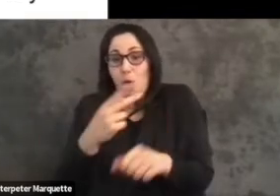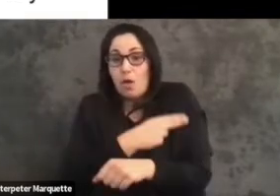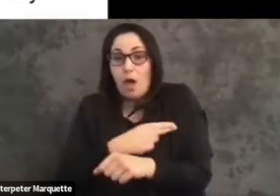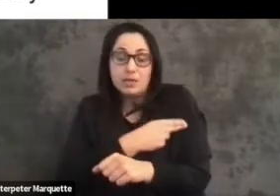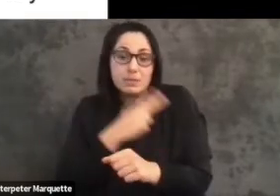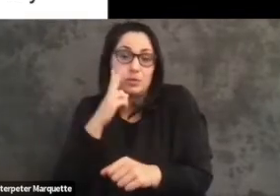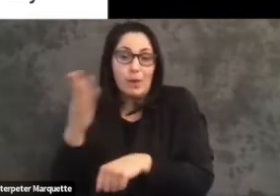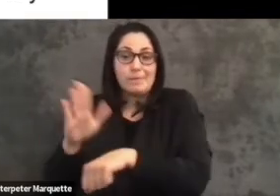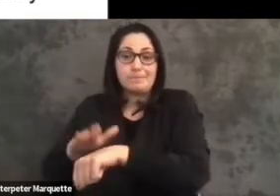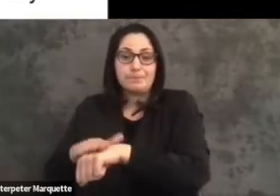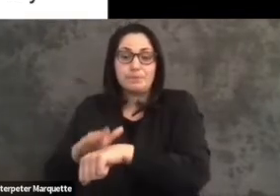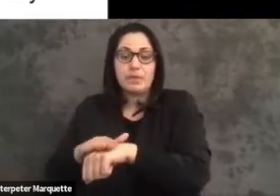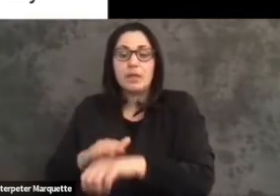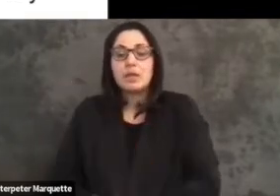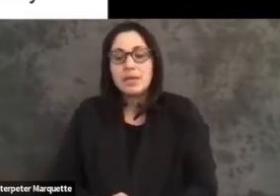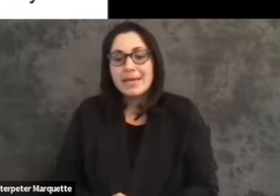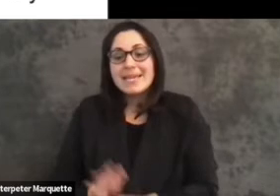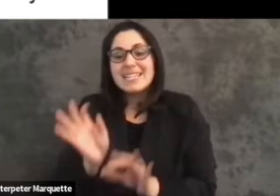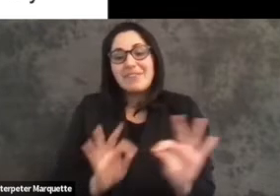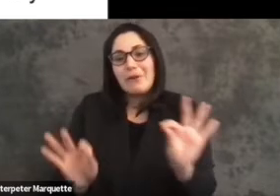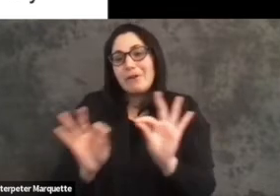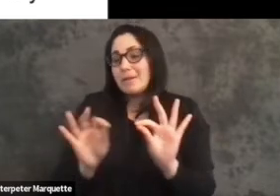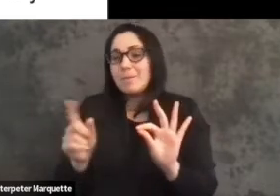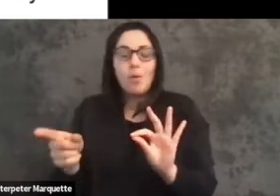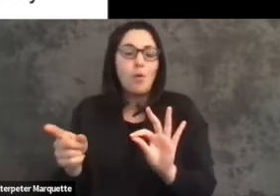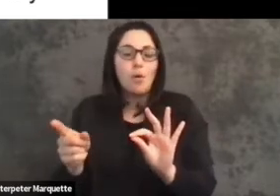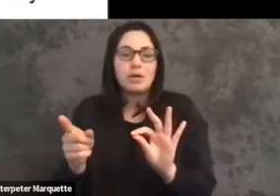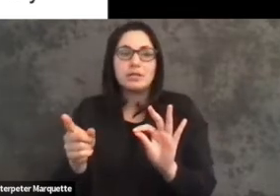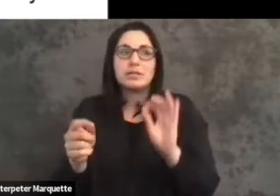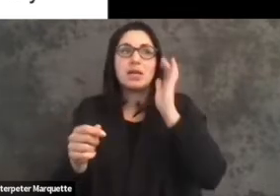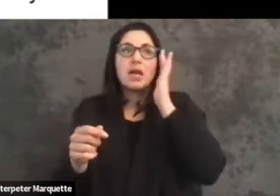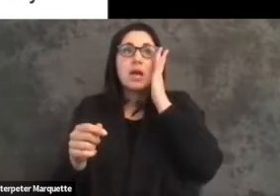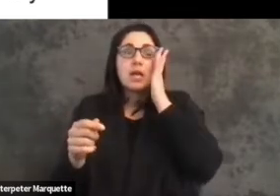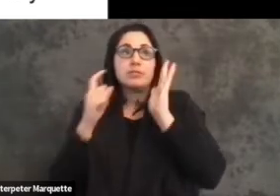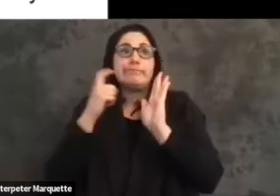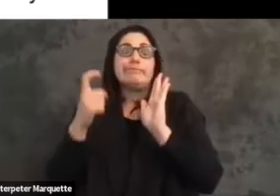be at higher risk for ending up with more severe symptoms or in the hospital. And then